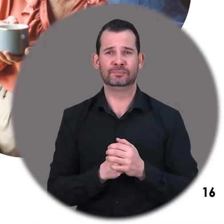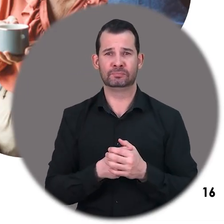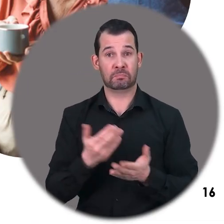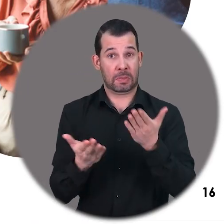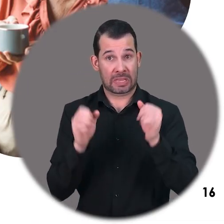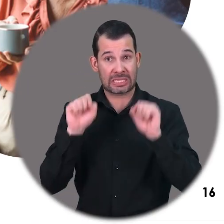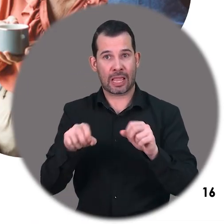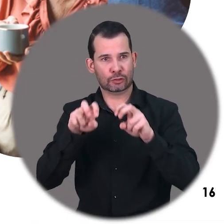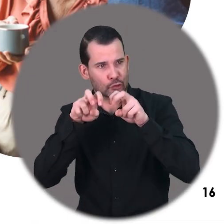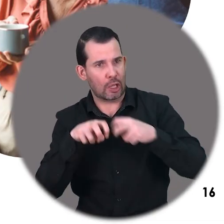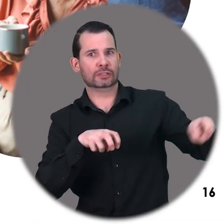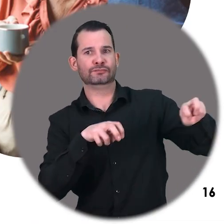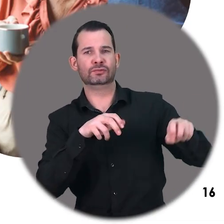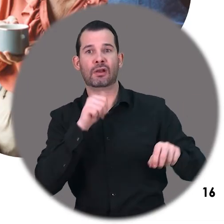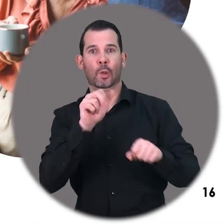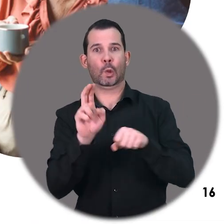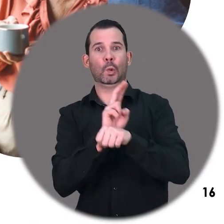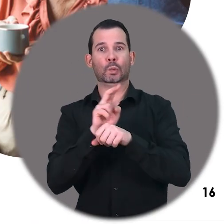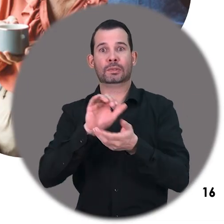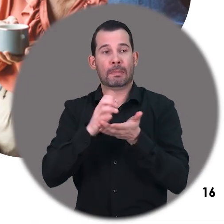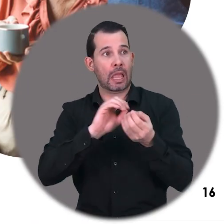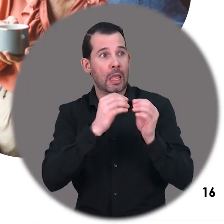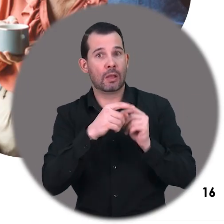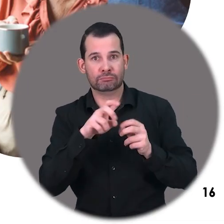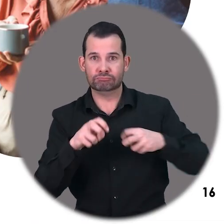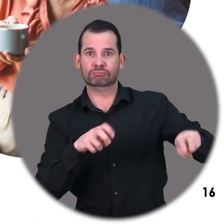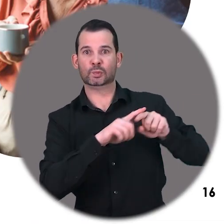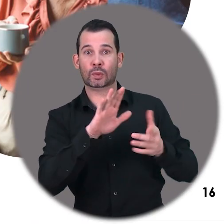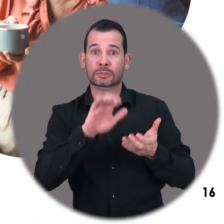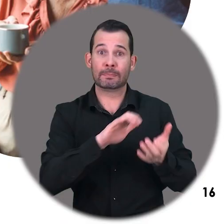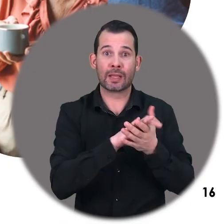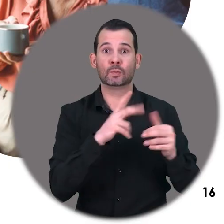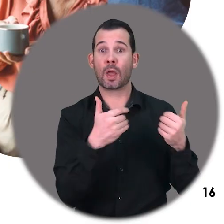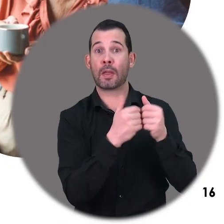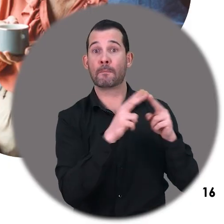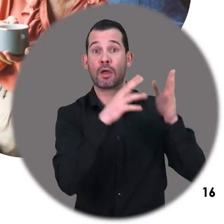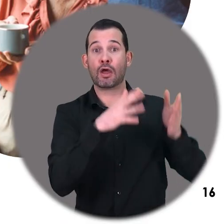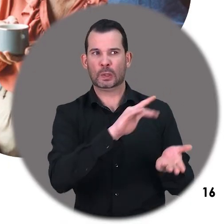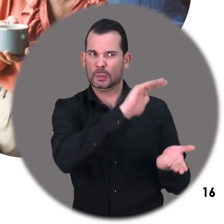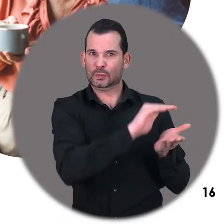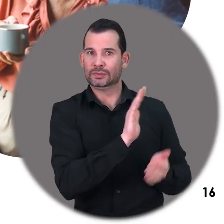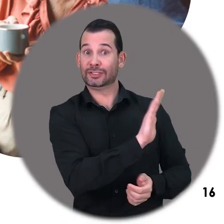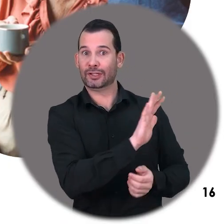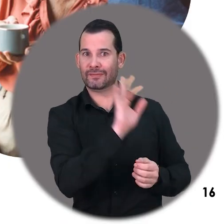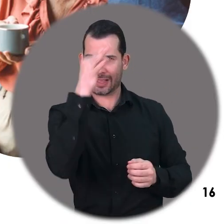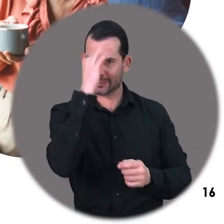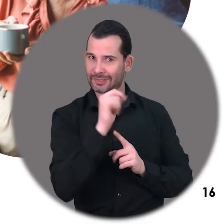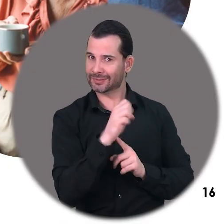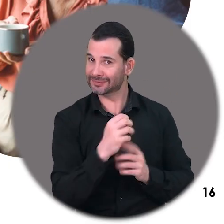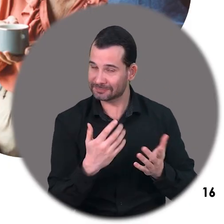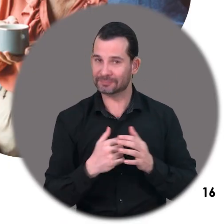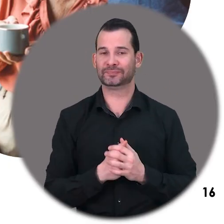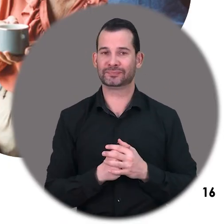You may be able to transfer unused amounts to your spouse or common-law partner to reduce their federal taxes.